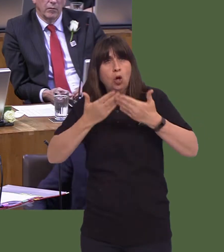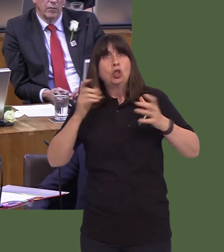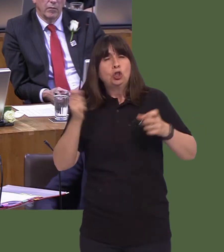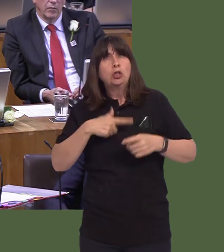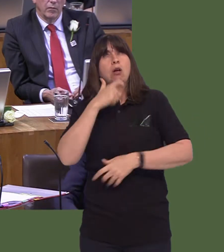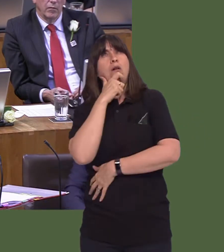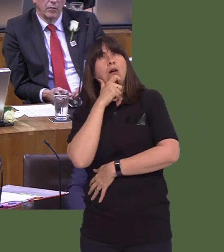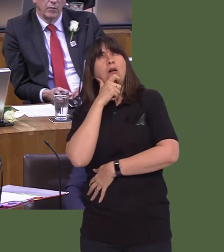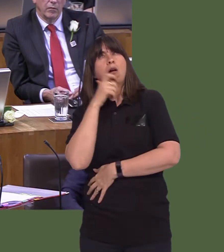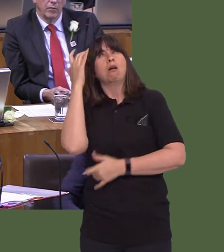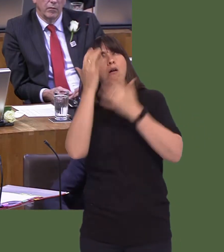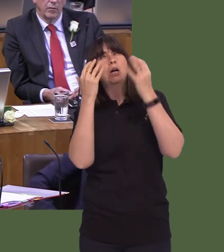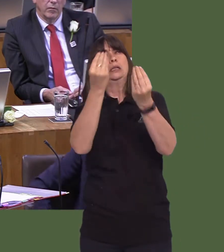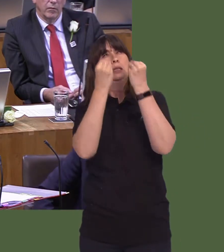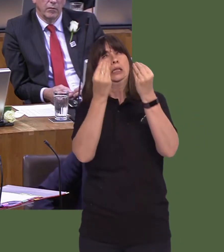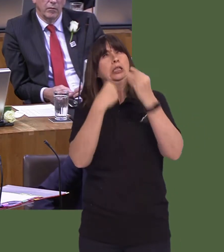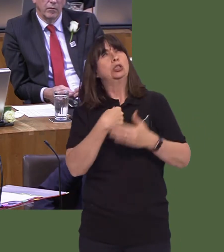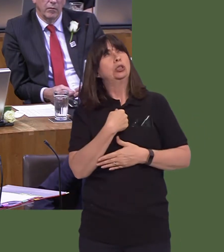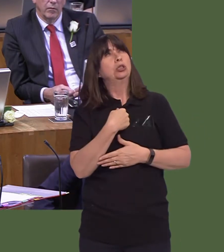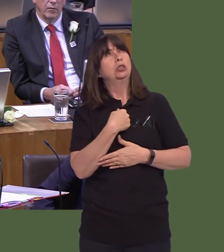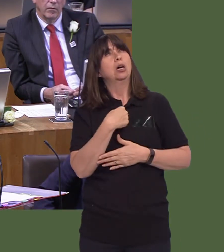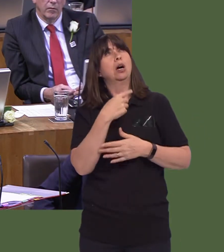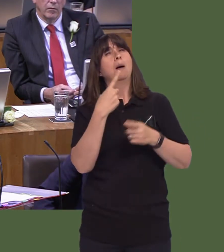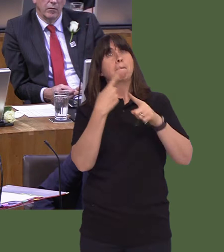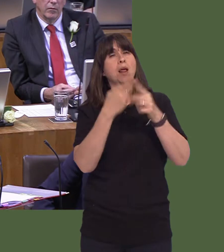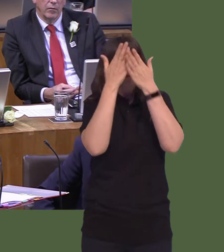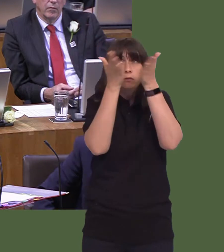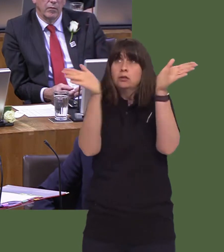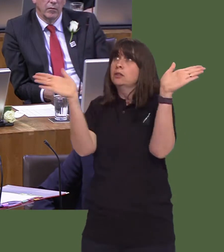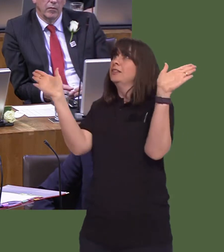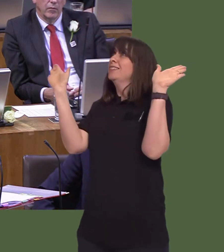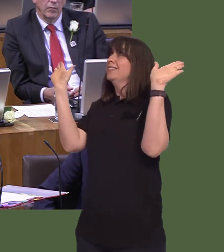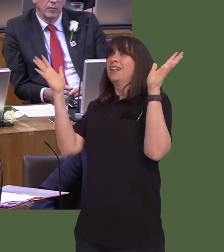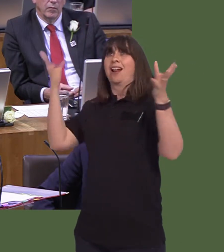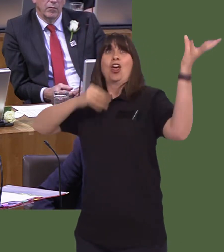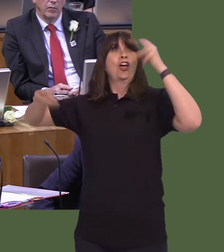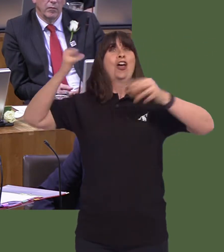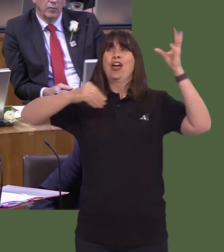to go beyond academic subjects, because I think it makes them more rounded individuals when they do think more critically and more widely.